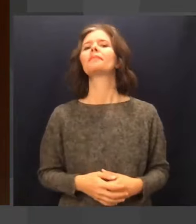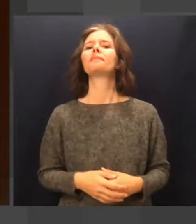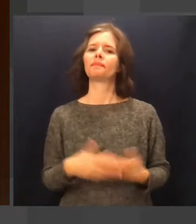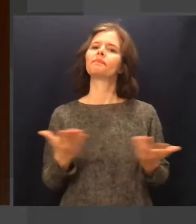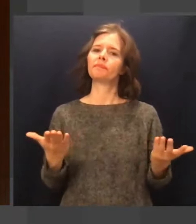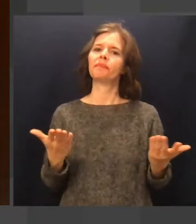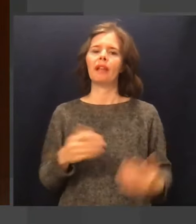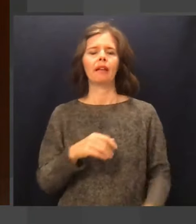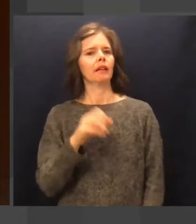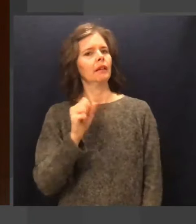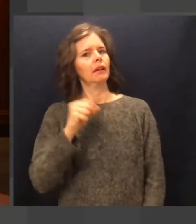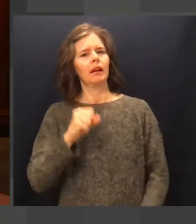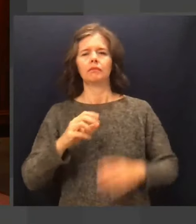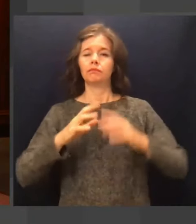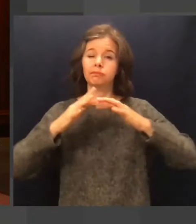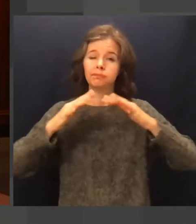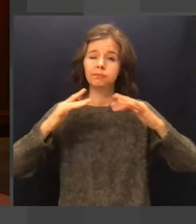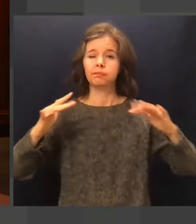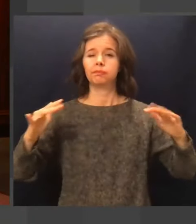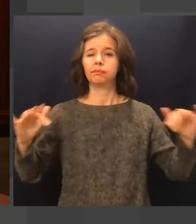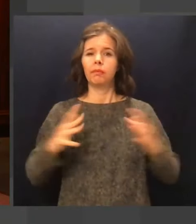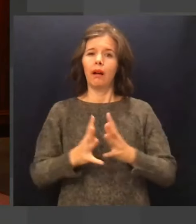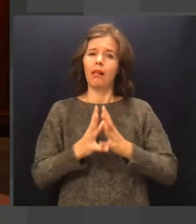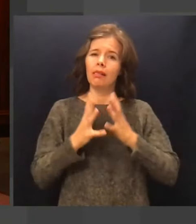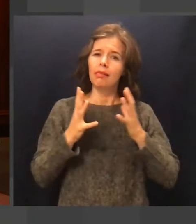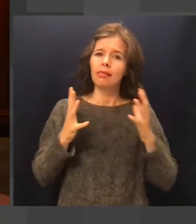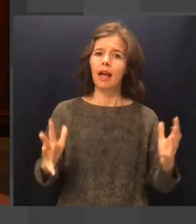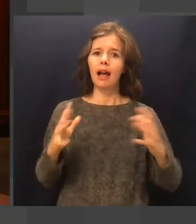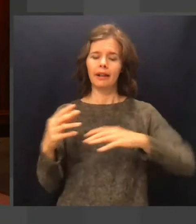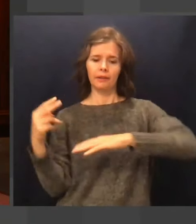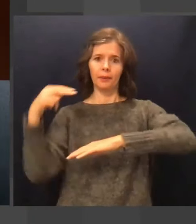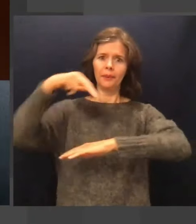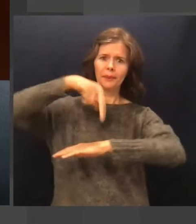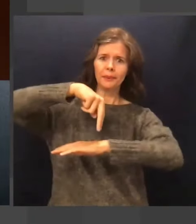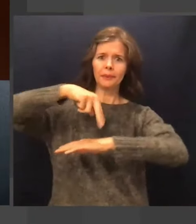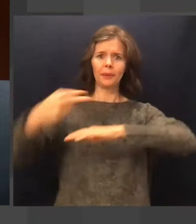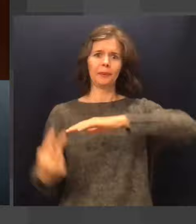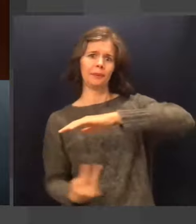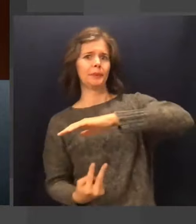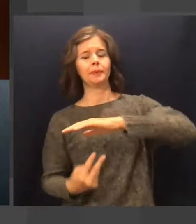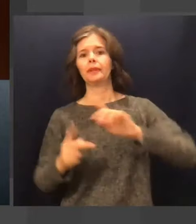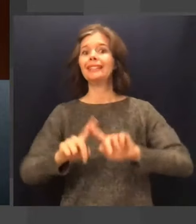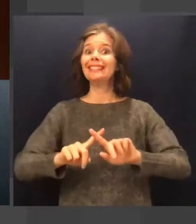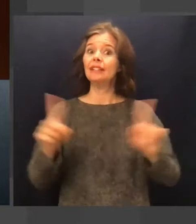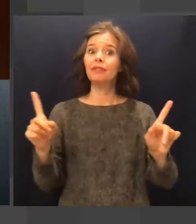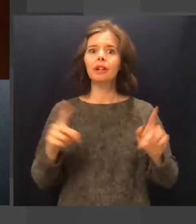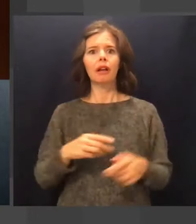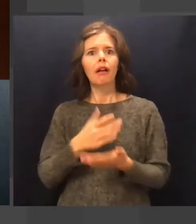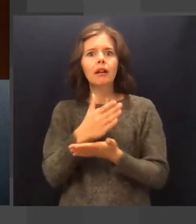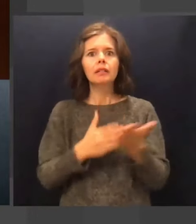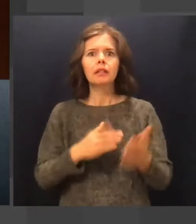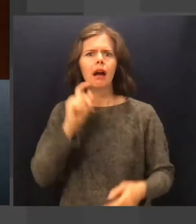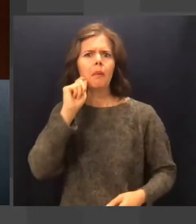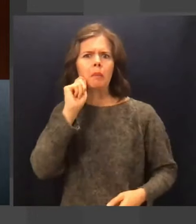VARIABLES AND IT HAS EVEN MORE VARIATION THAN THE OVER WORLD ITSELF.